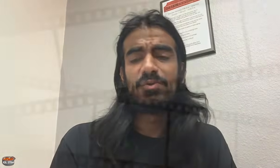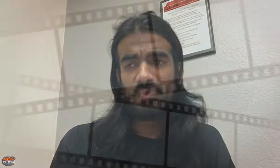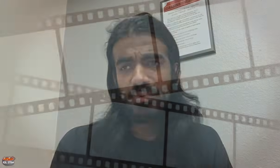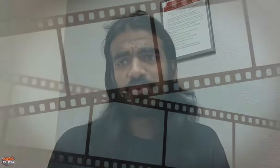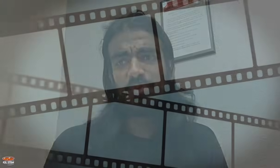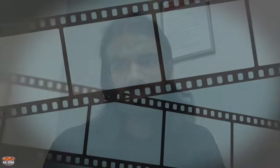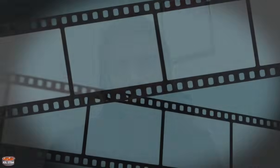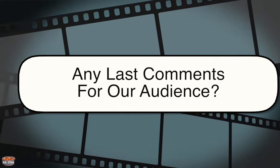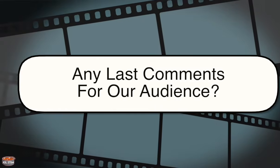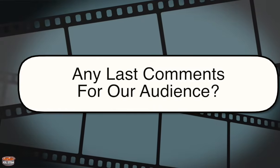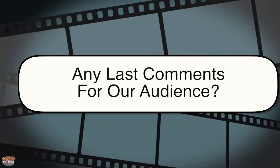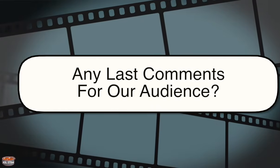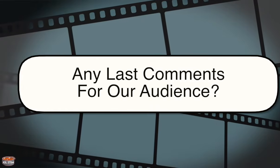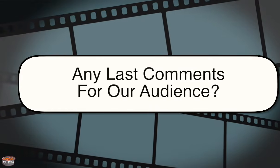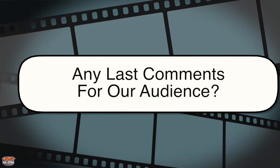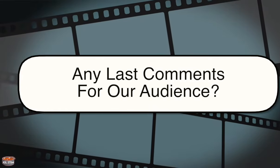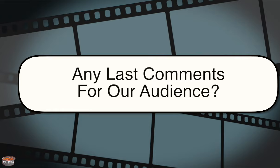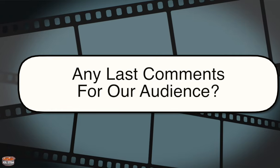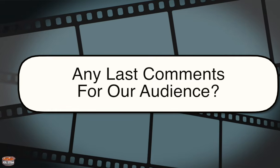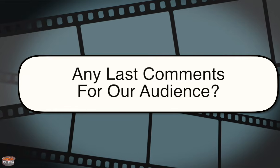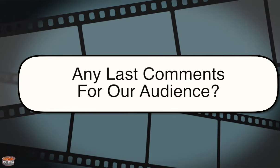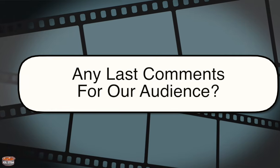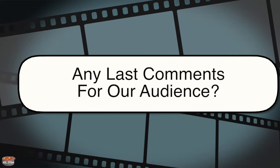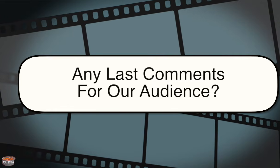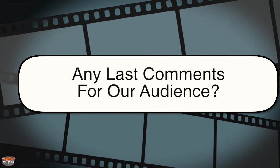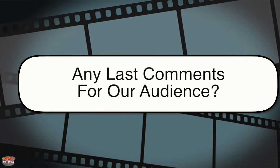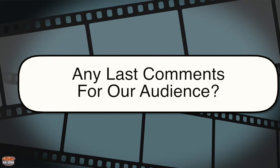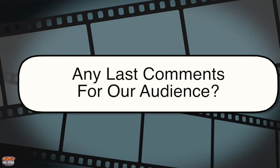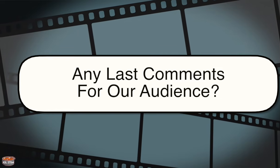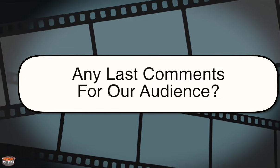a wonderful experience.